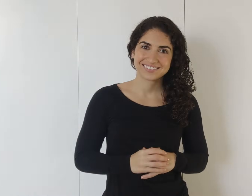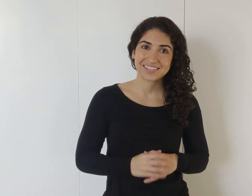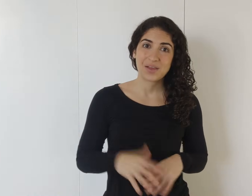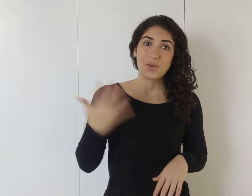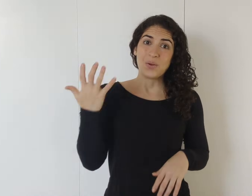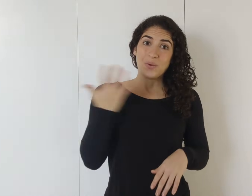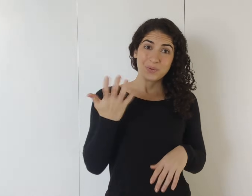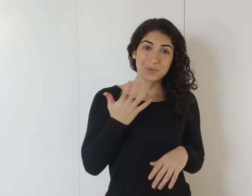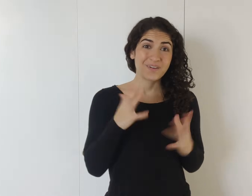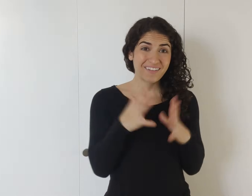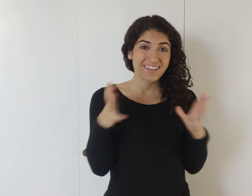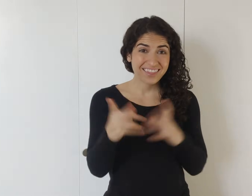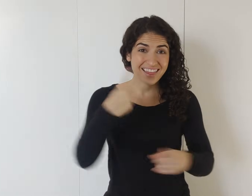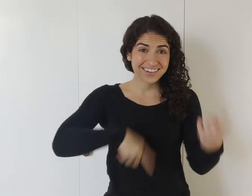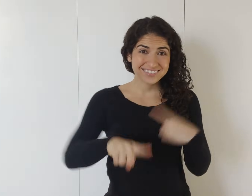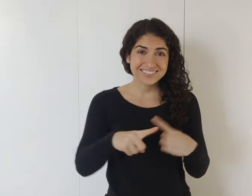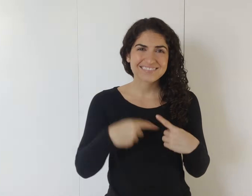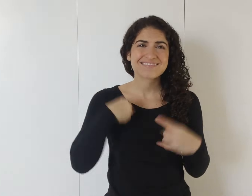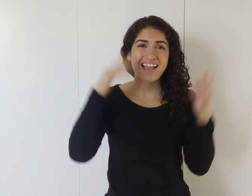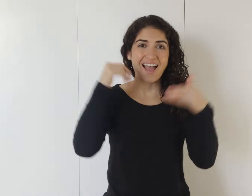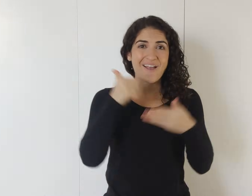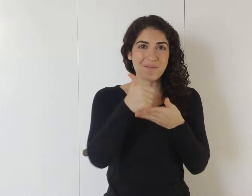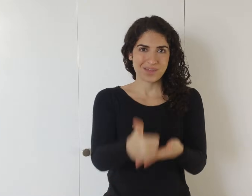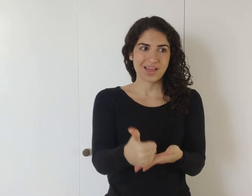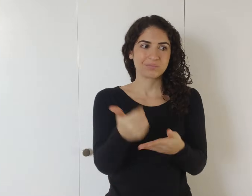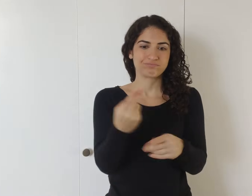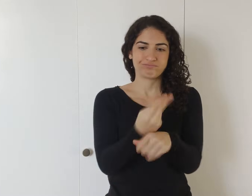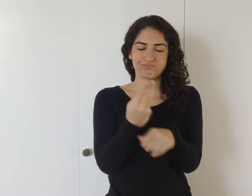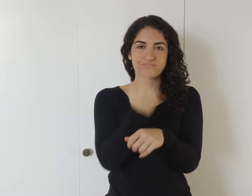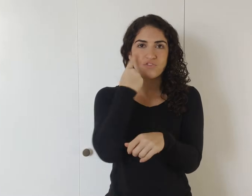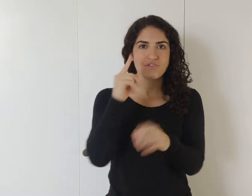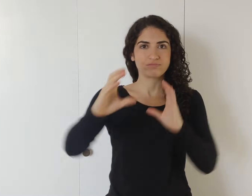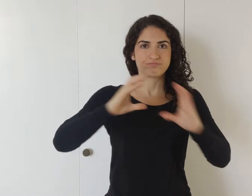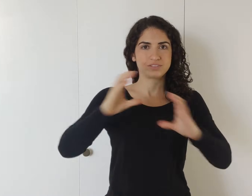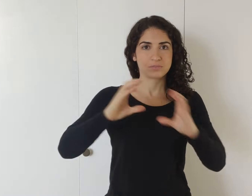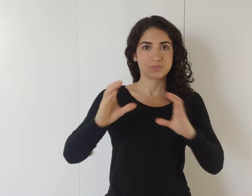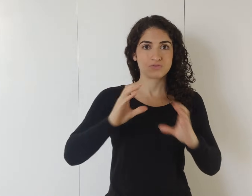Alright, that was a lot of signs! I hope that this helps you in your use for